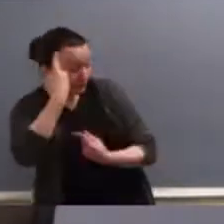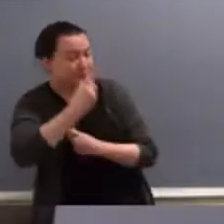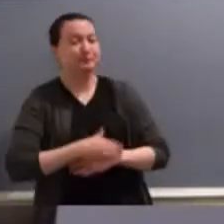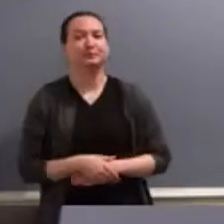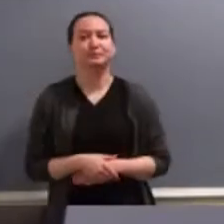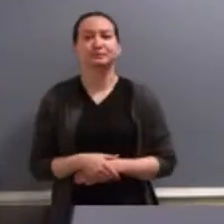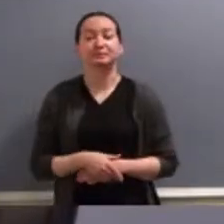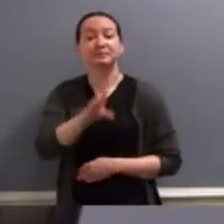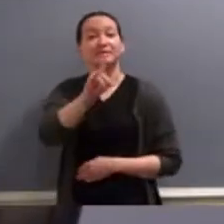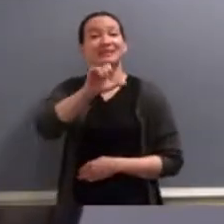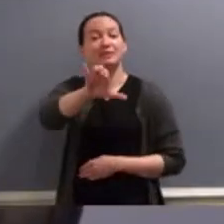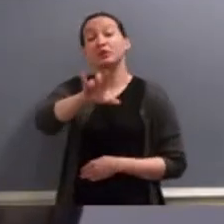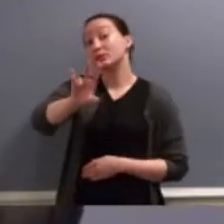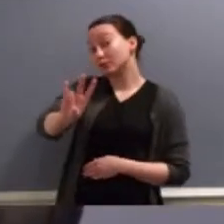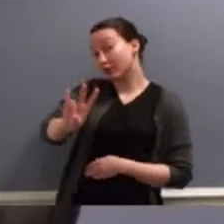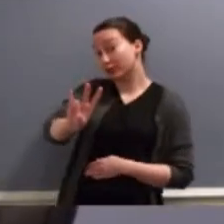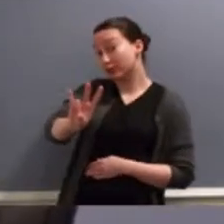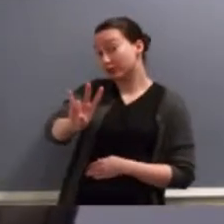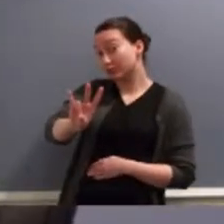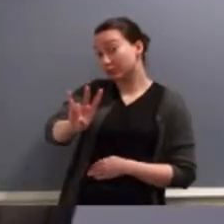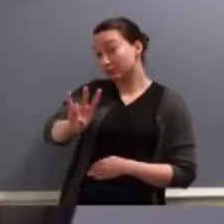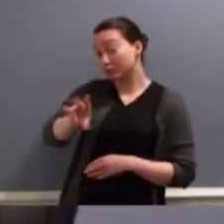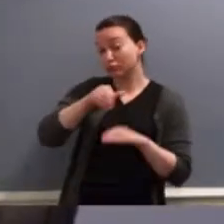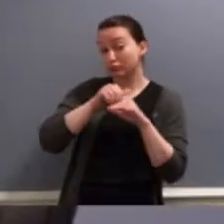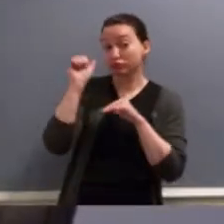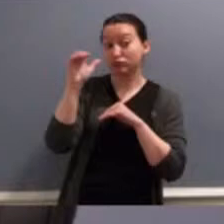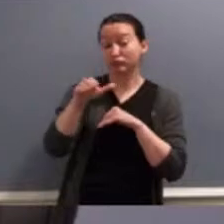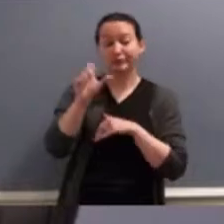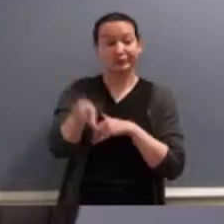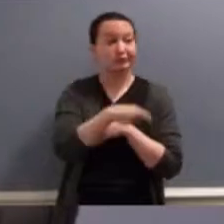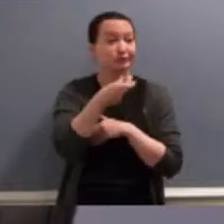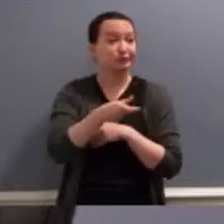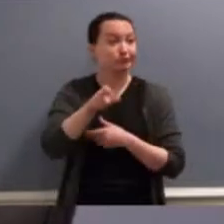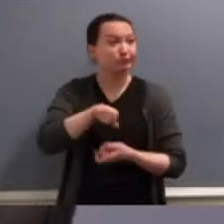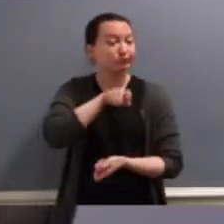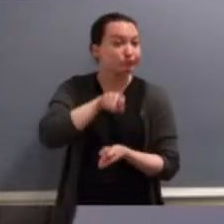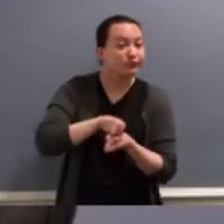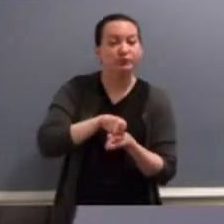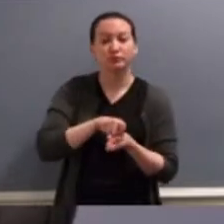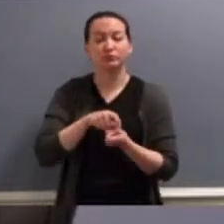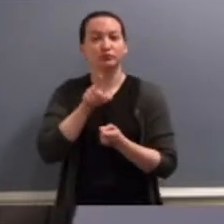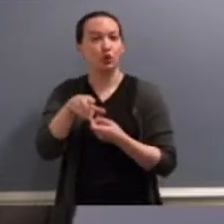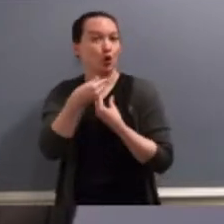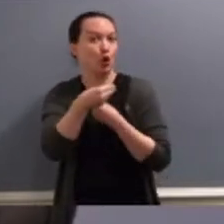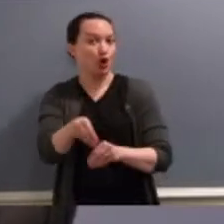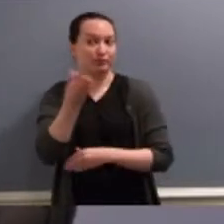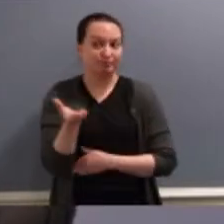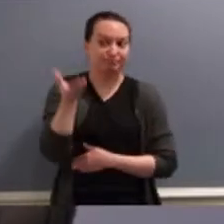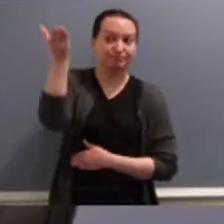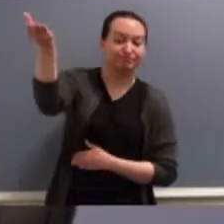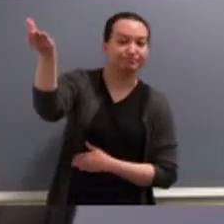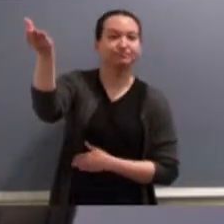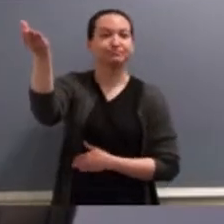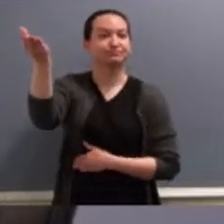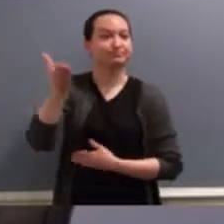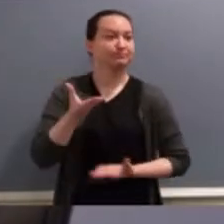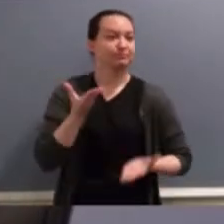December the 7th to submit any items that you have in your office that were possibly not covered